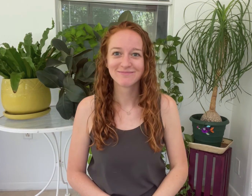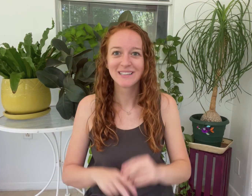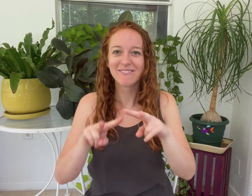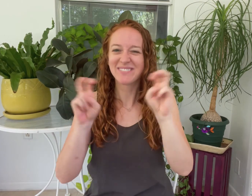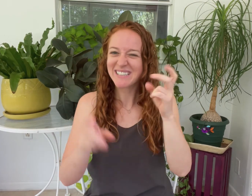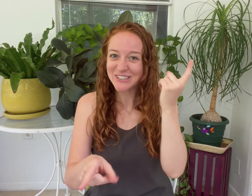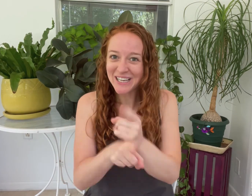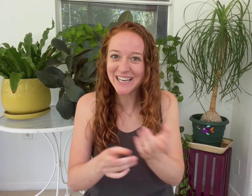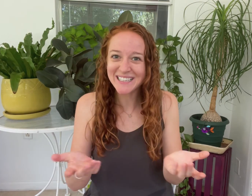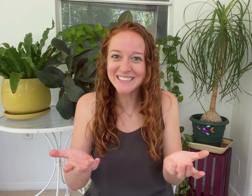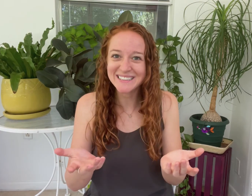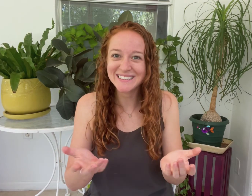Vee, right?!